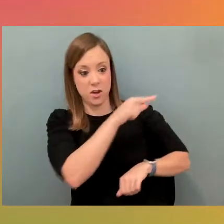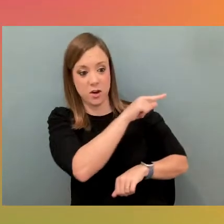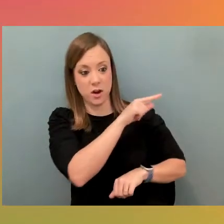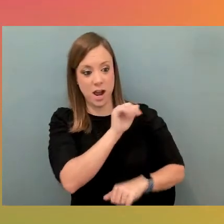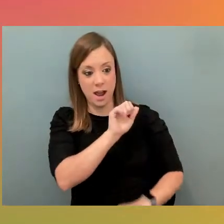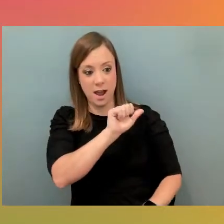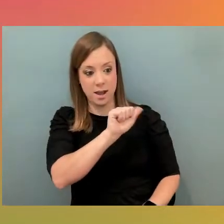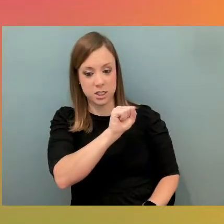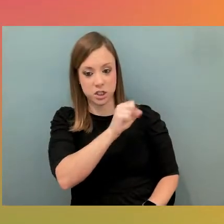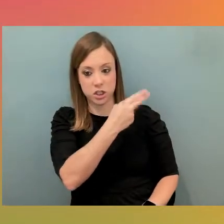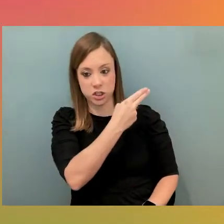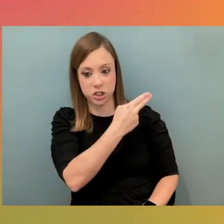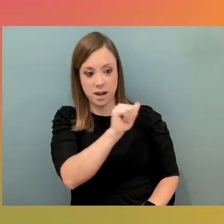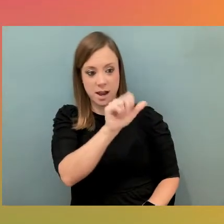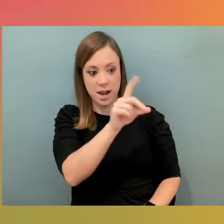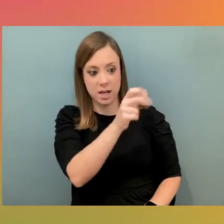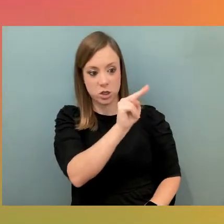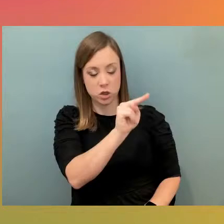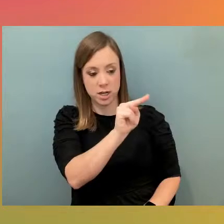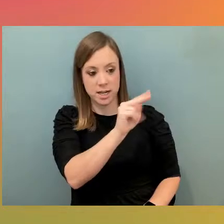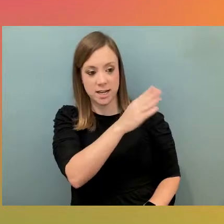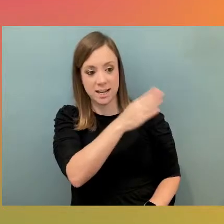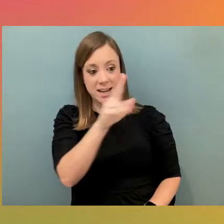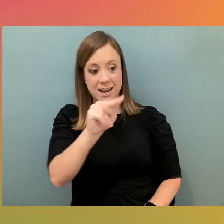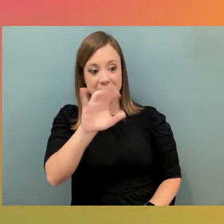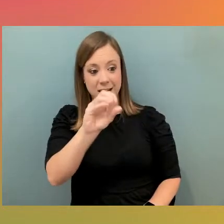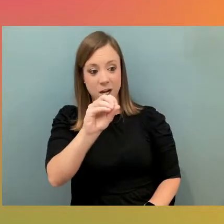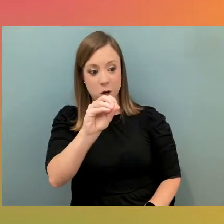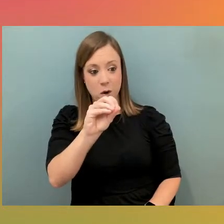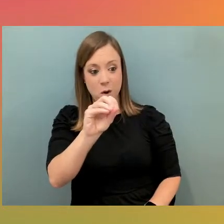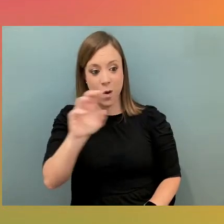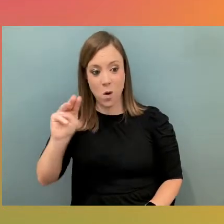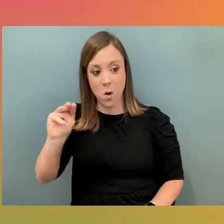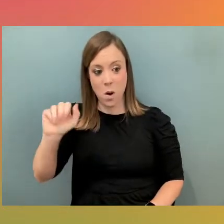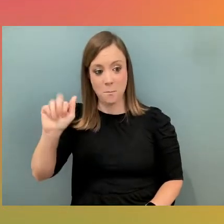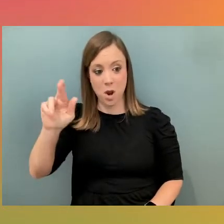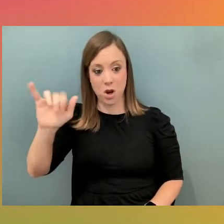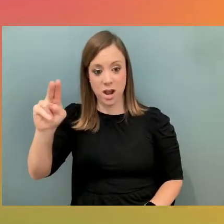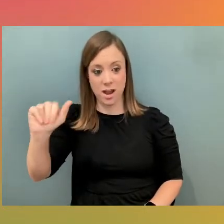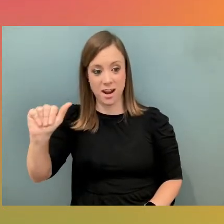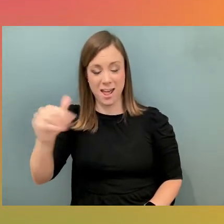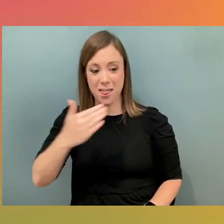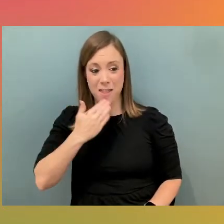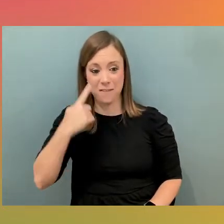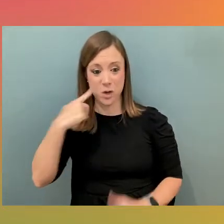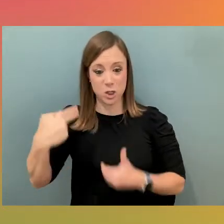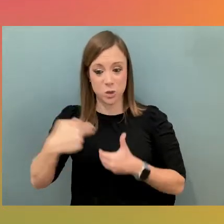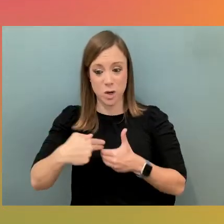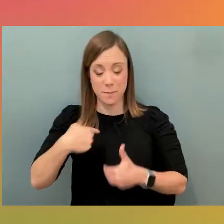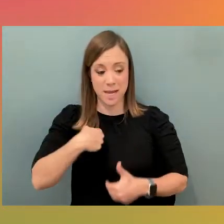ANNA GREENBERG, AND ON THE OTHER PLATFORMS ASH AND ADRIAN,